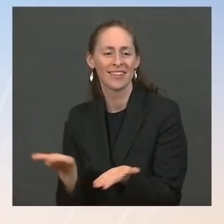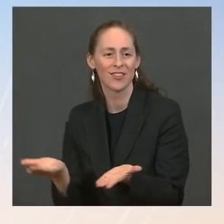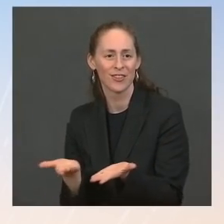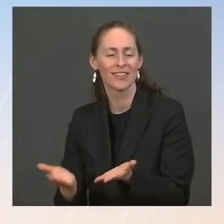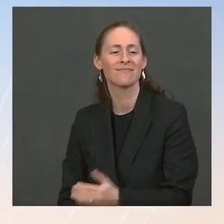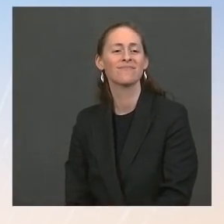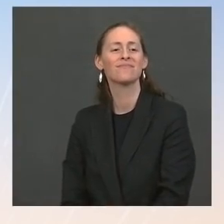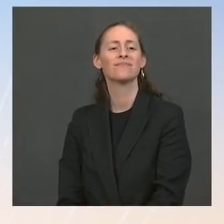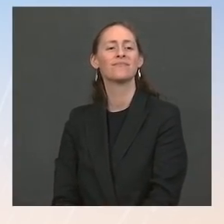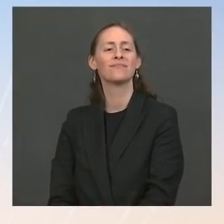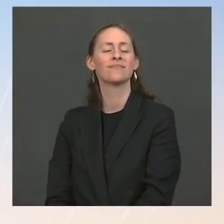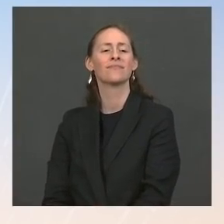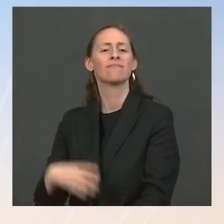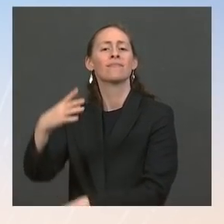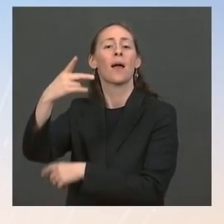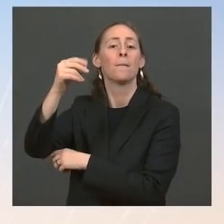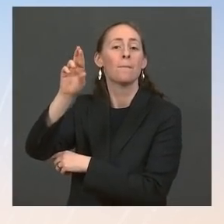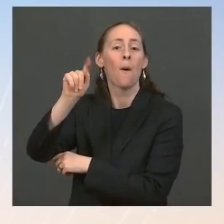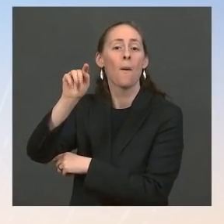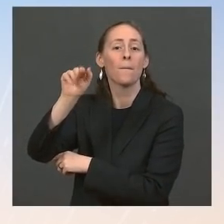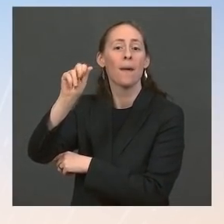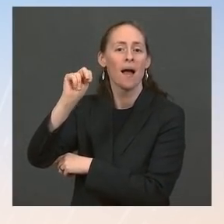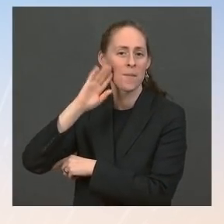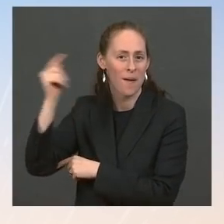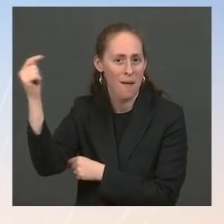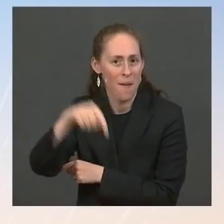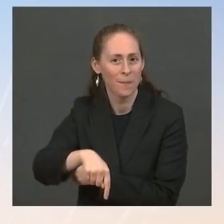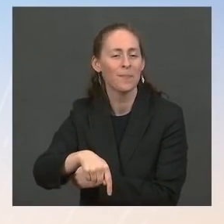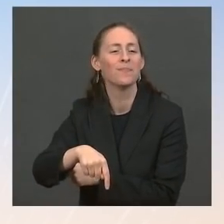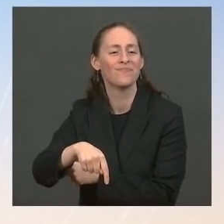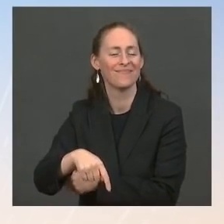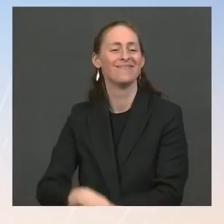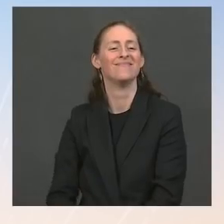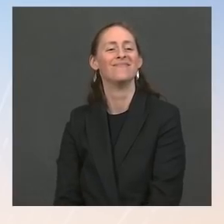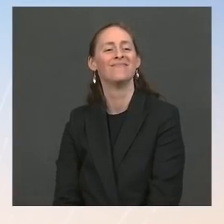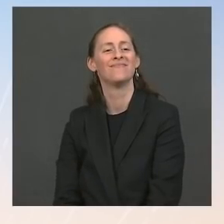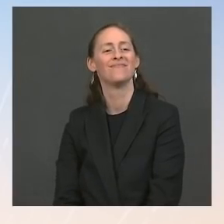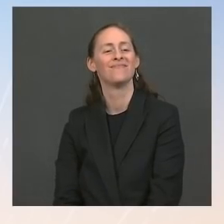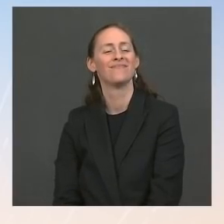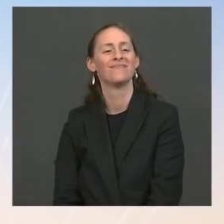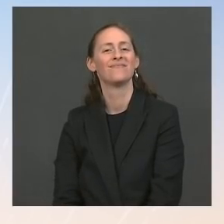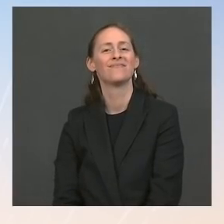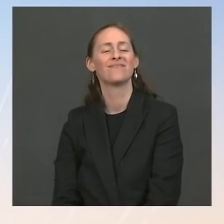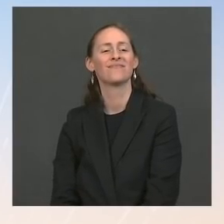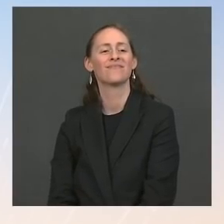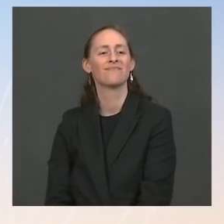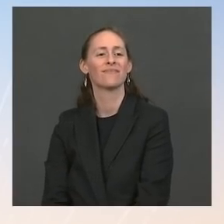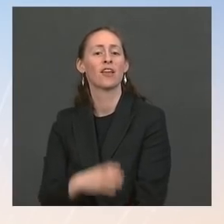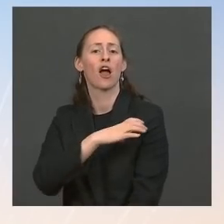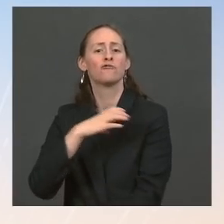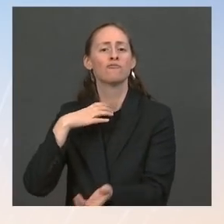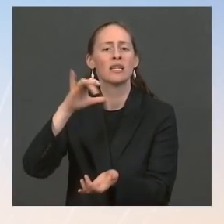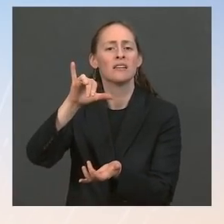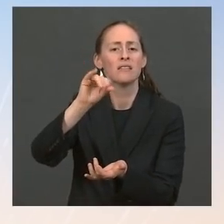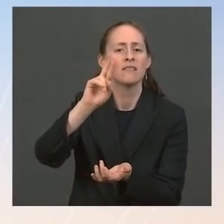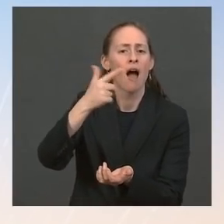Congressman Young, and others, as well as a number of business leaders, union leaders, and others. So I would say that Mitch Landrieu